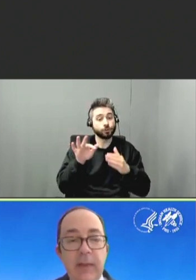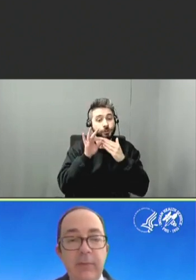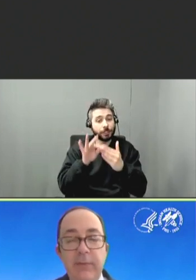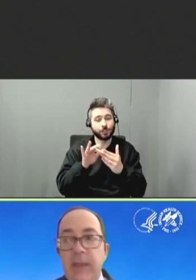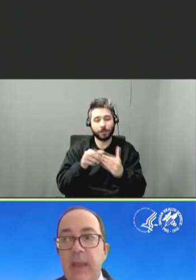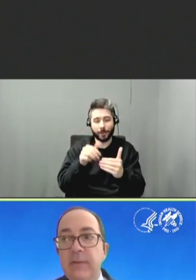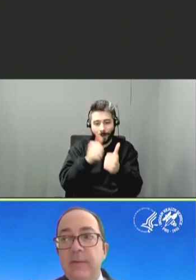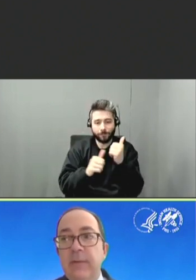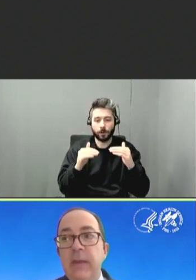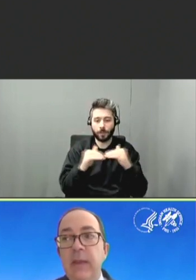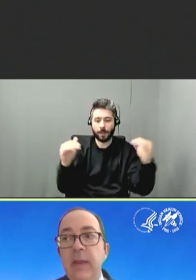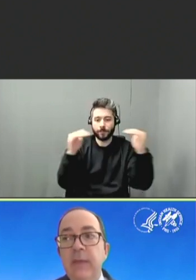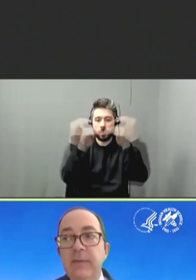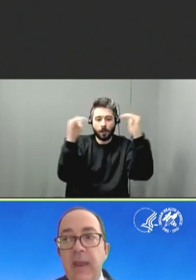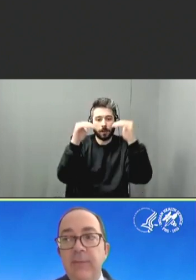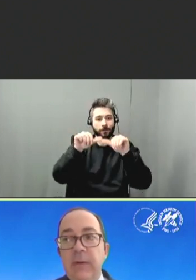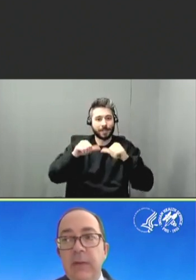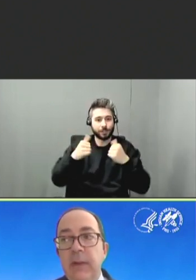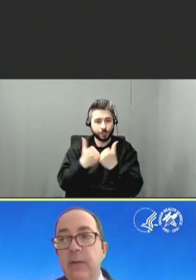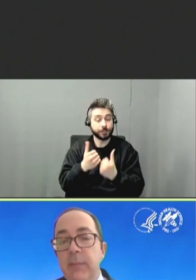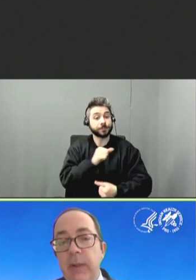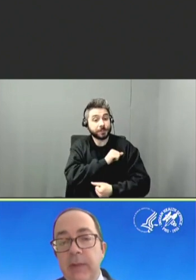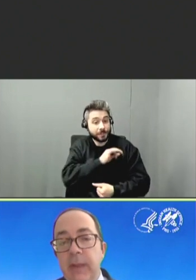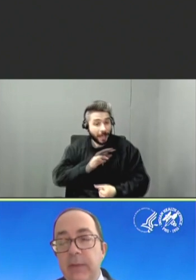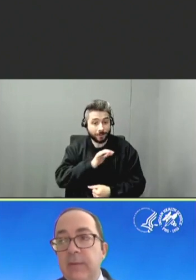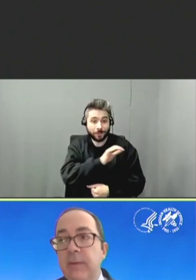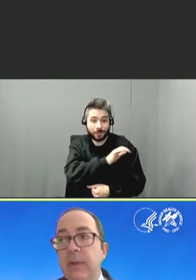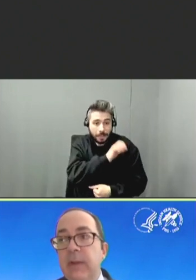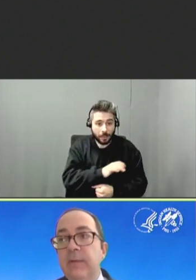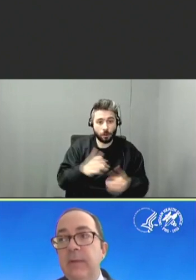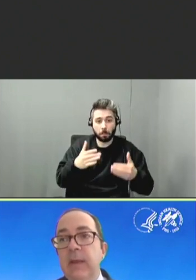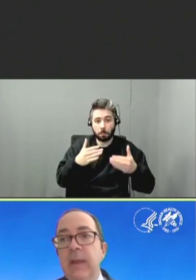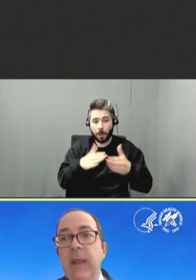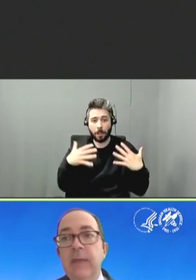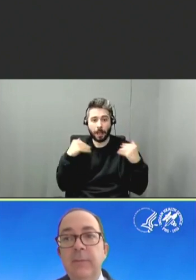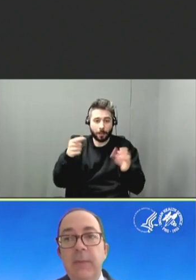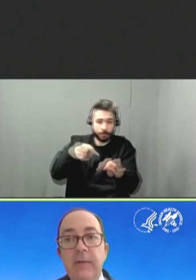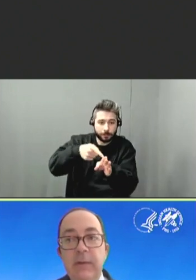level of the agency, staff, and clinical and public health disciplines, and especially